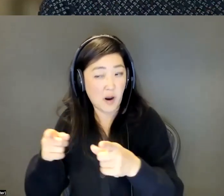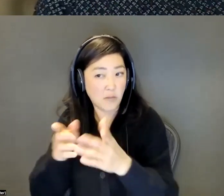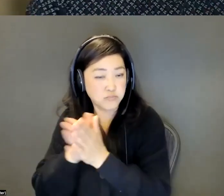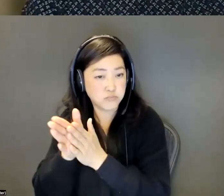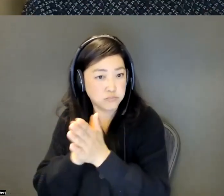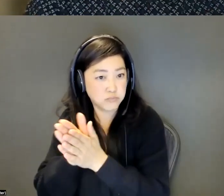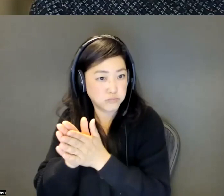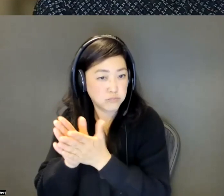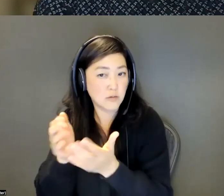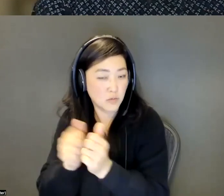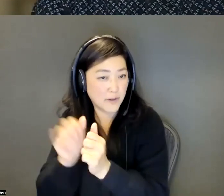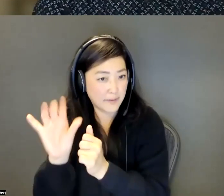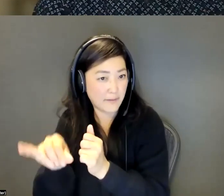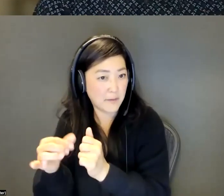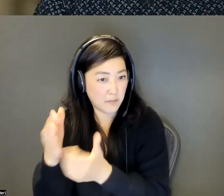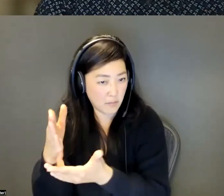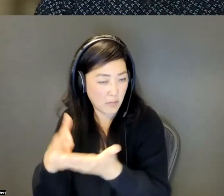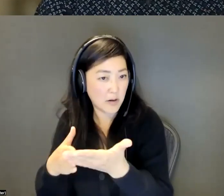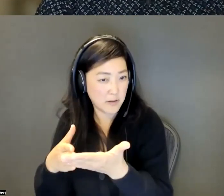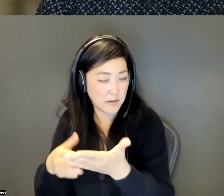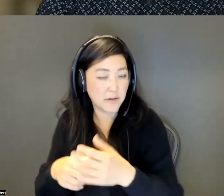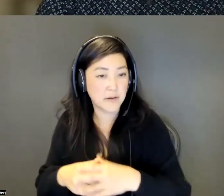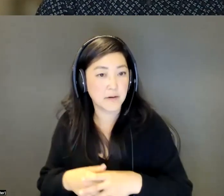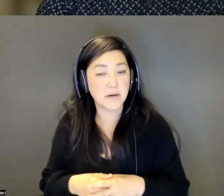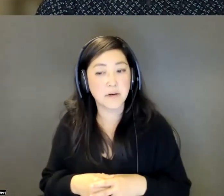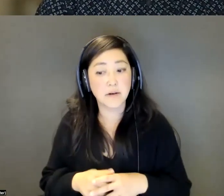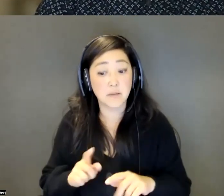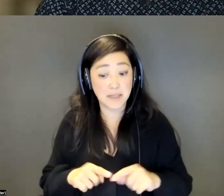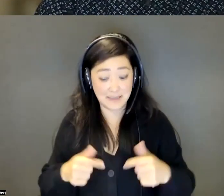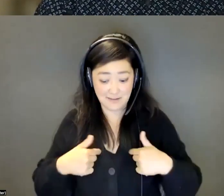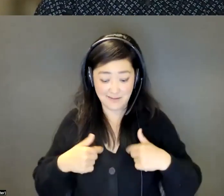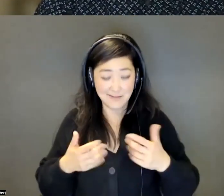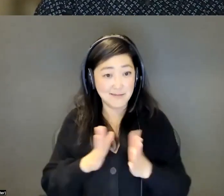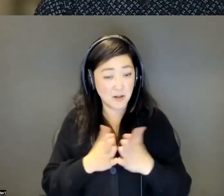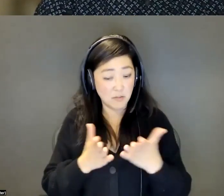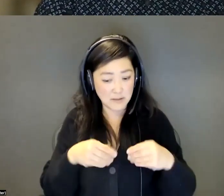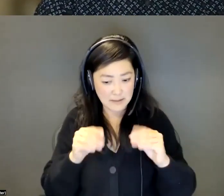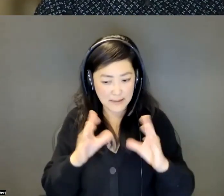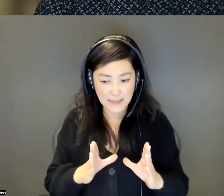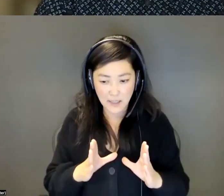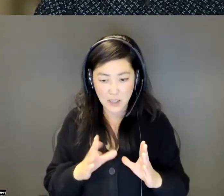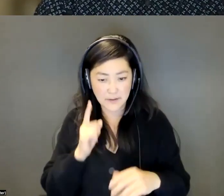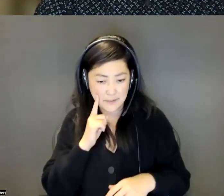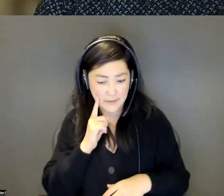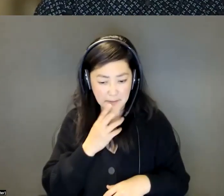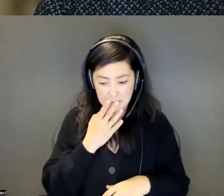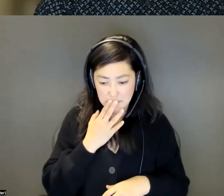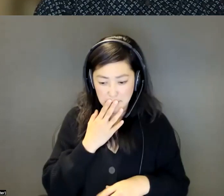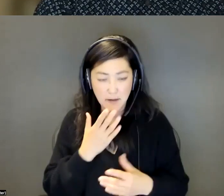of taking... Being a good book seller is looking at the metadata that you have and then tailoring